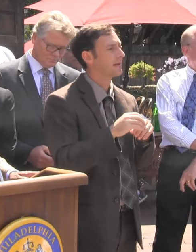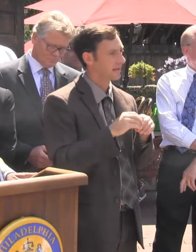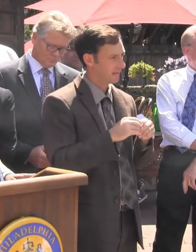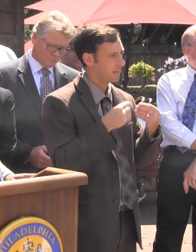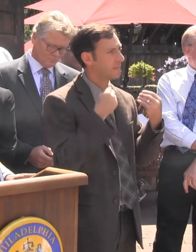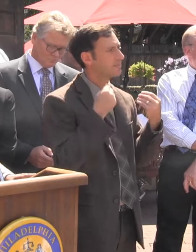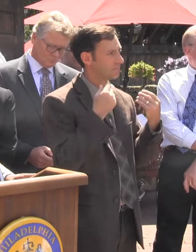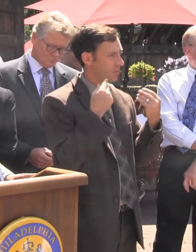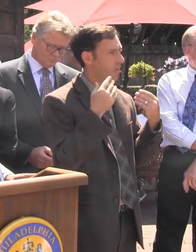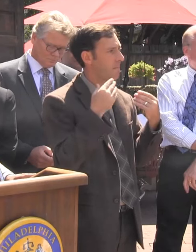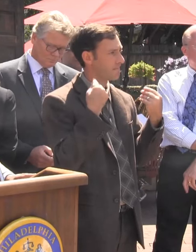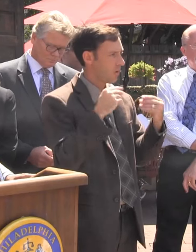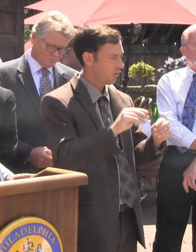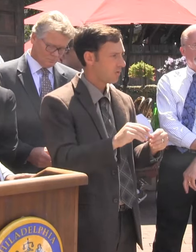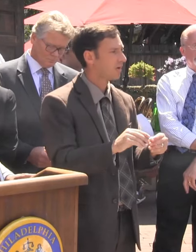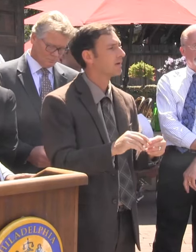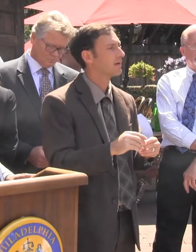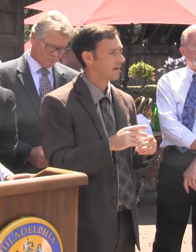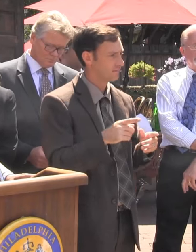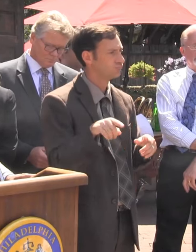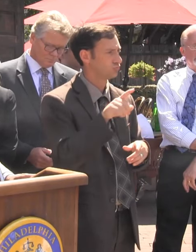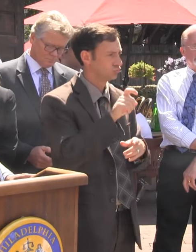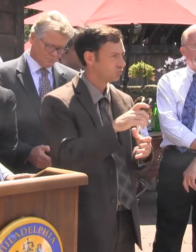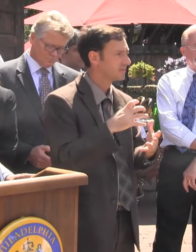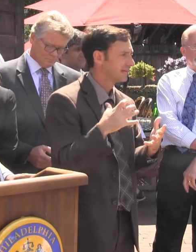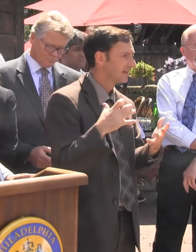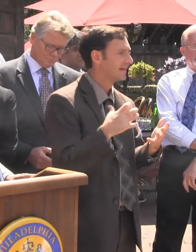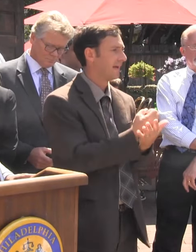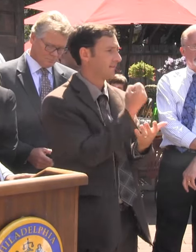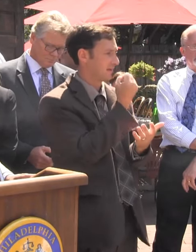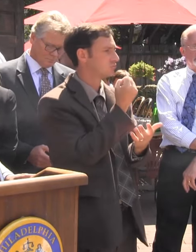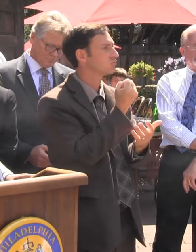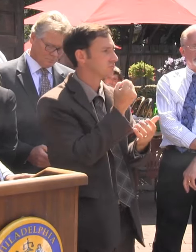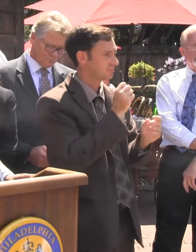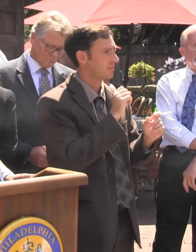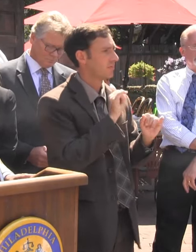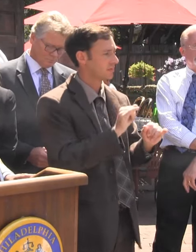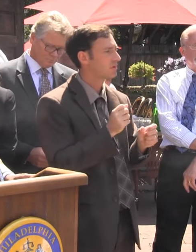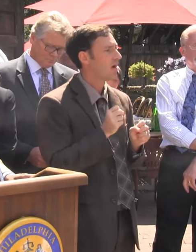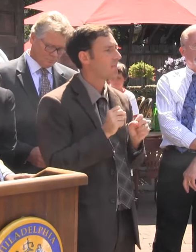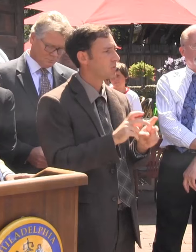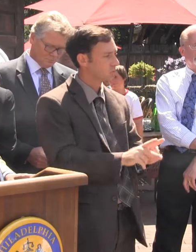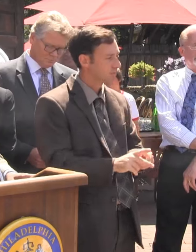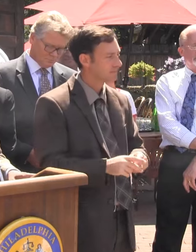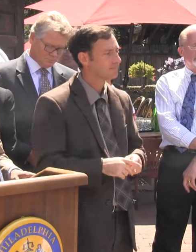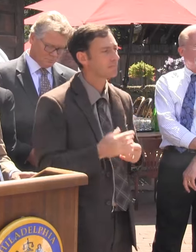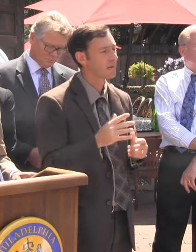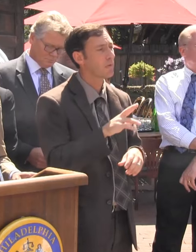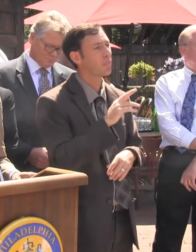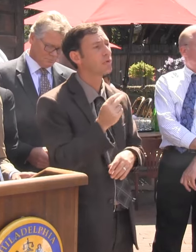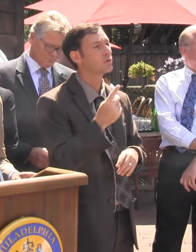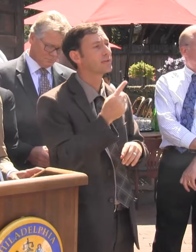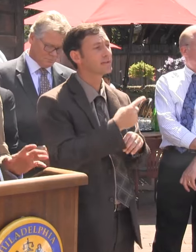place and folks should take advantage of those opportunities. This might be 30 days in, there